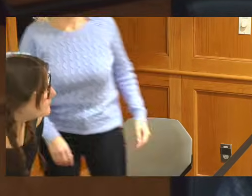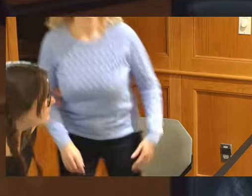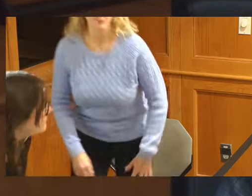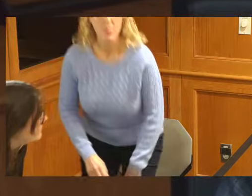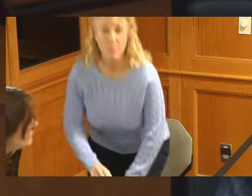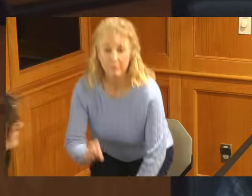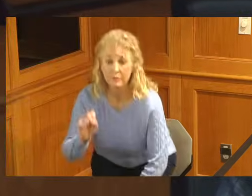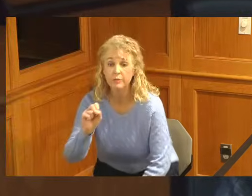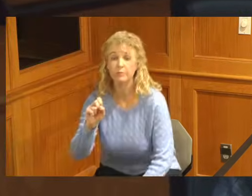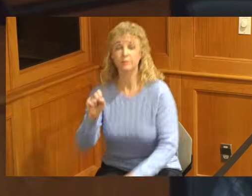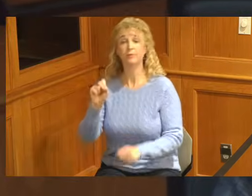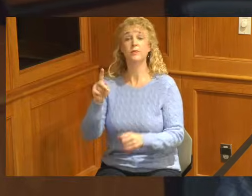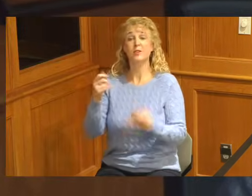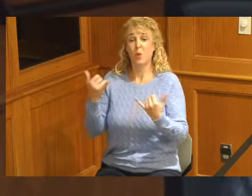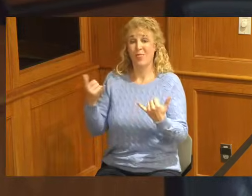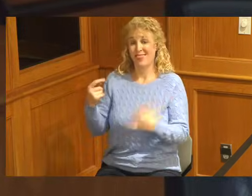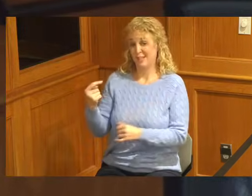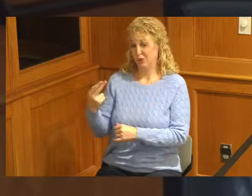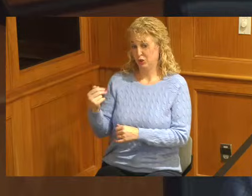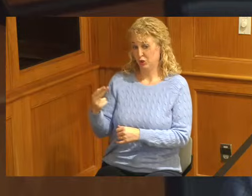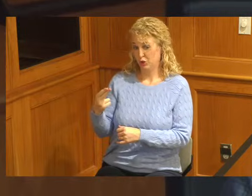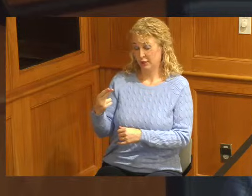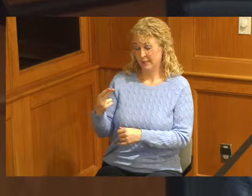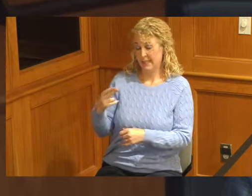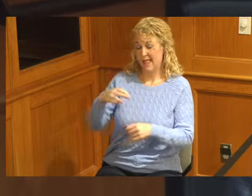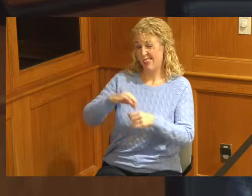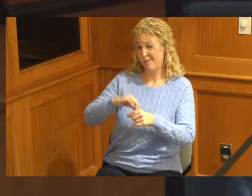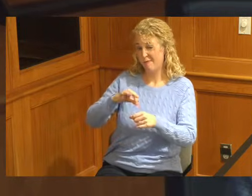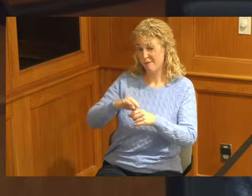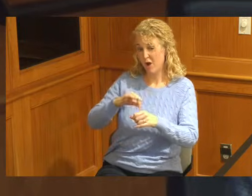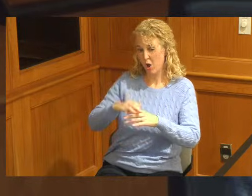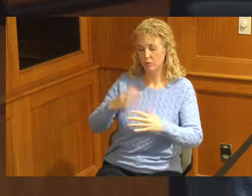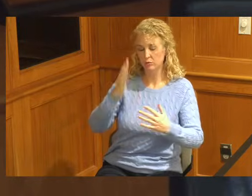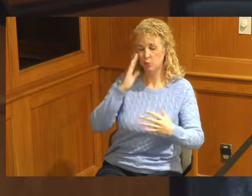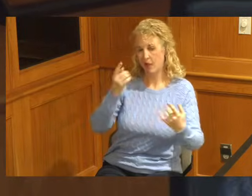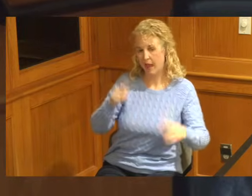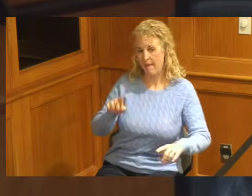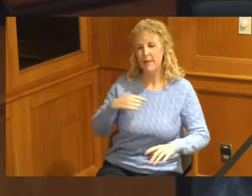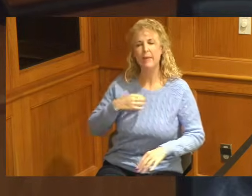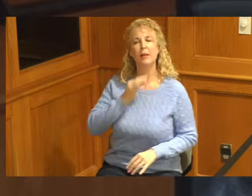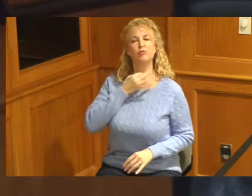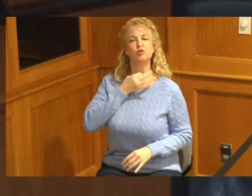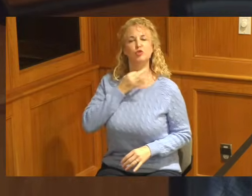Um, I'd be really interested to know what they're budgeting for that just so that we can